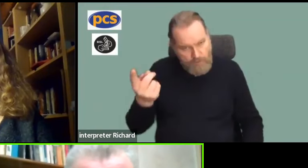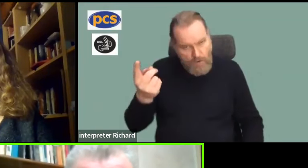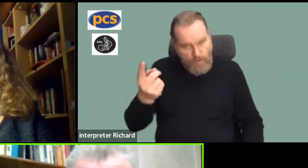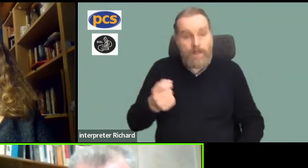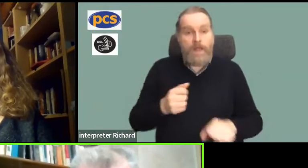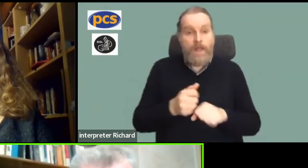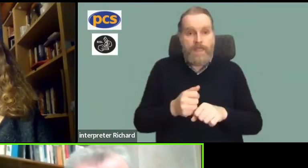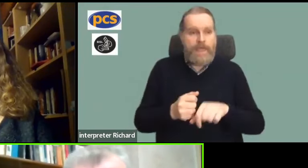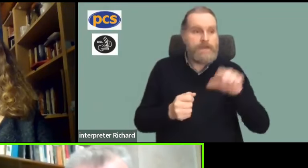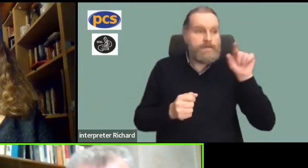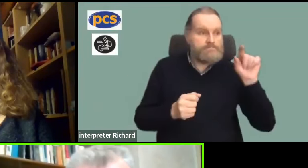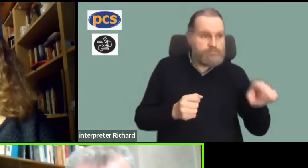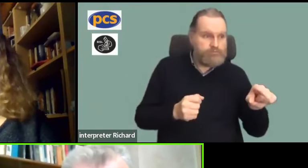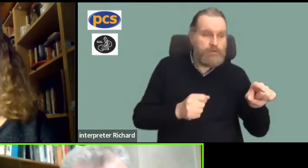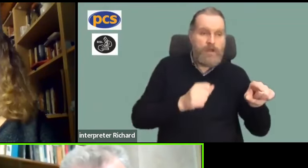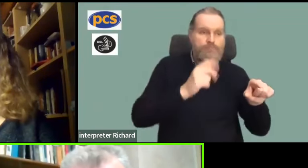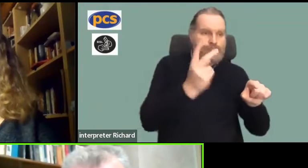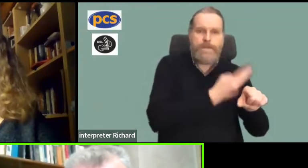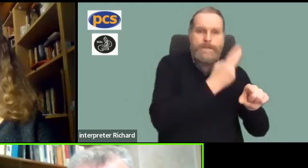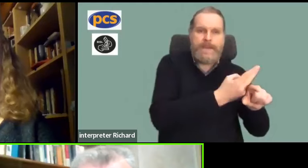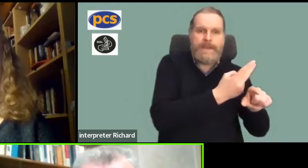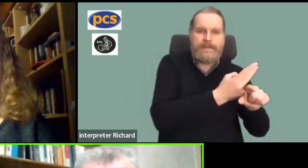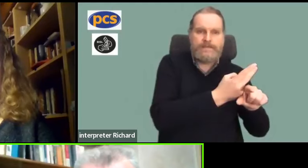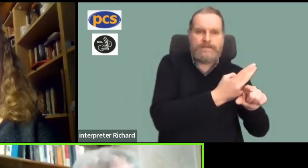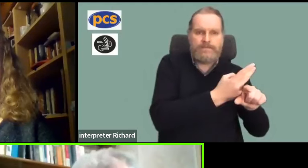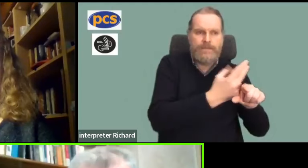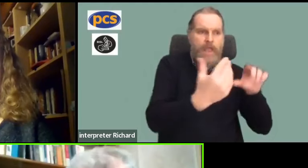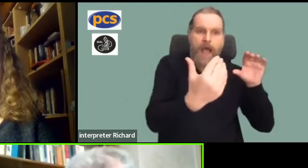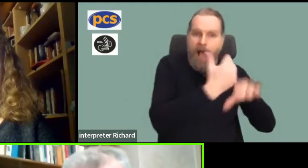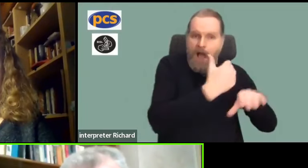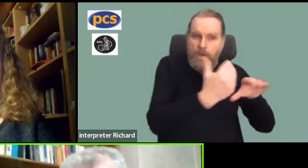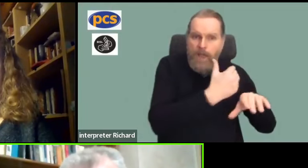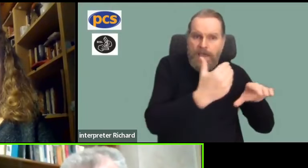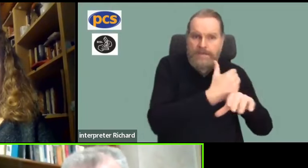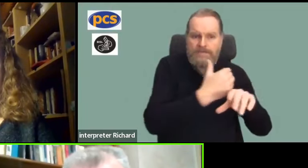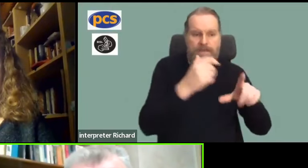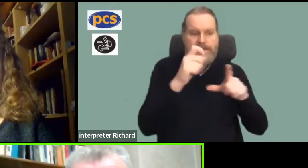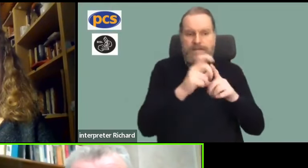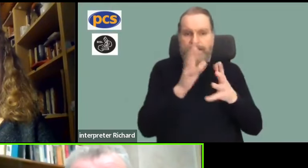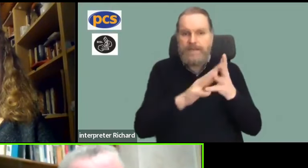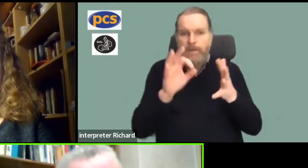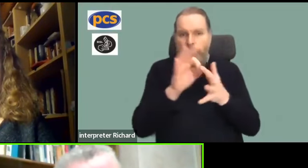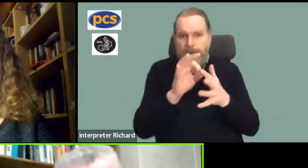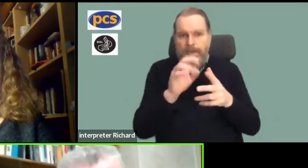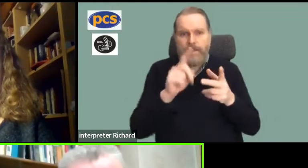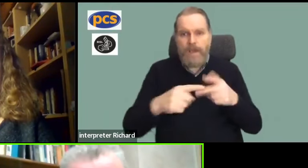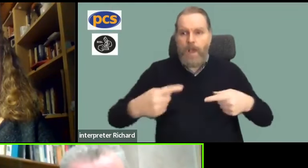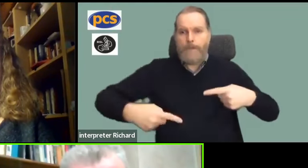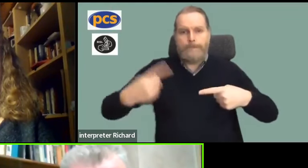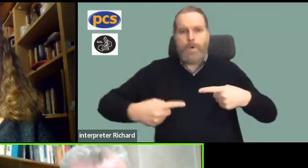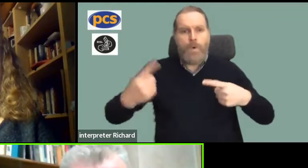brilliant start. think that that can be repeated in in our Dwp offices in our Dwp offices in highway ays and in the Border force over